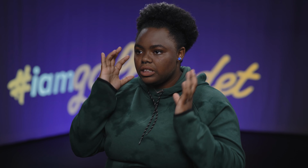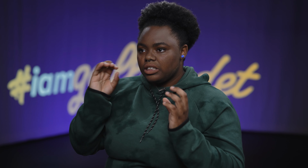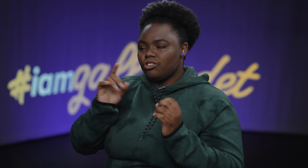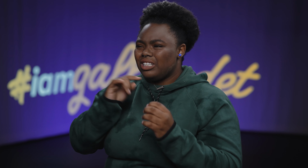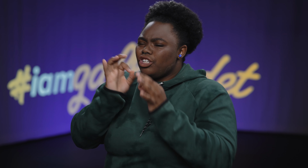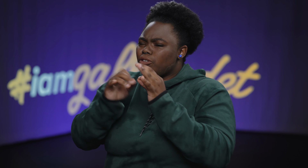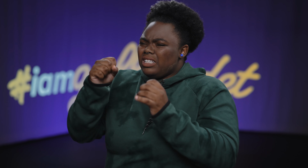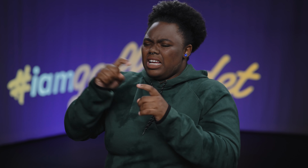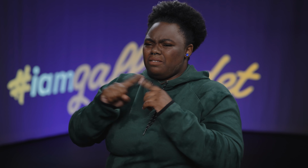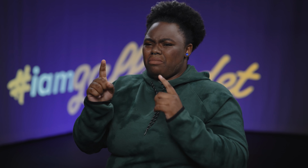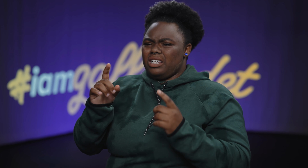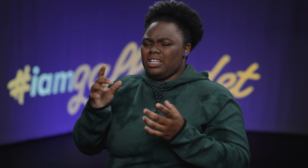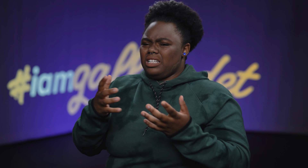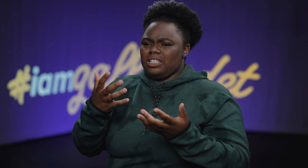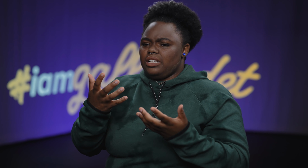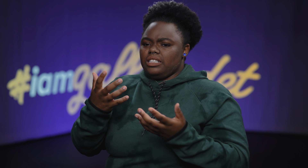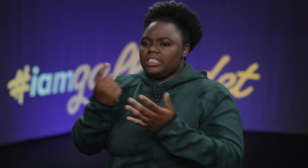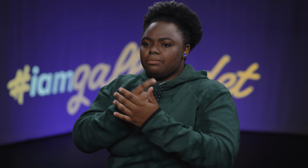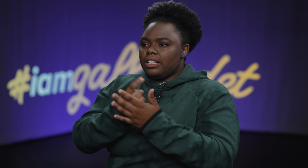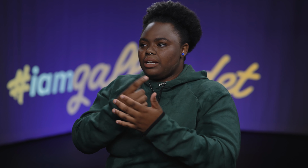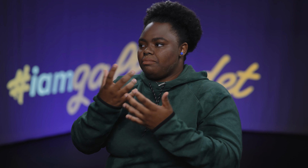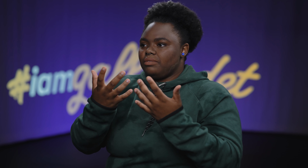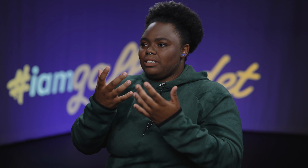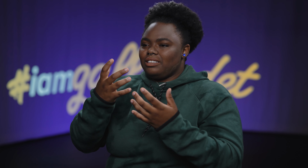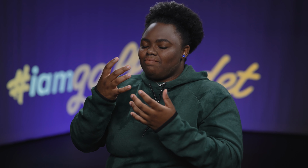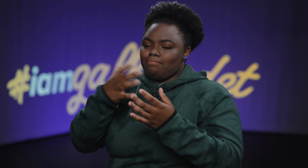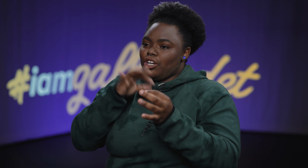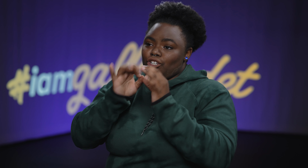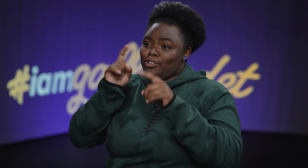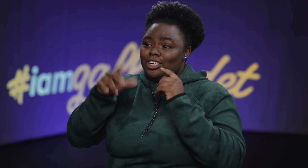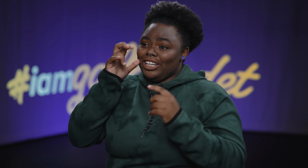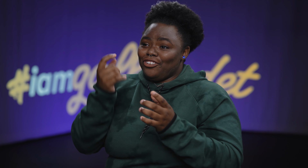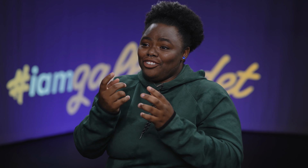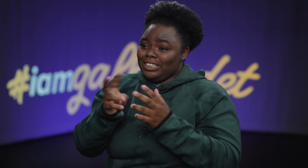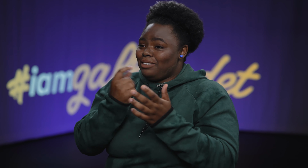There's an interpreter, but sometimes the interpreter can't hear either.